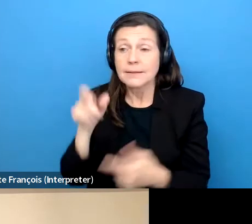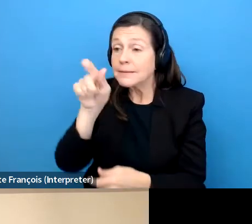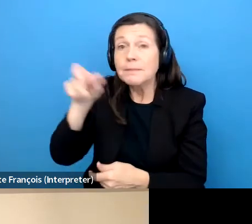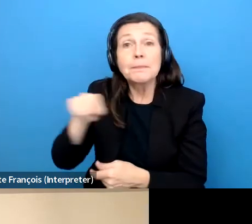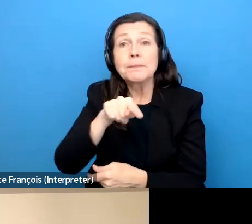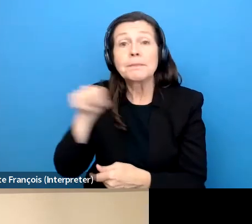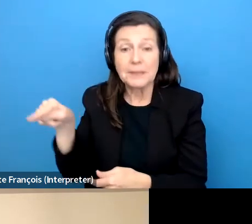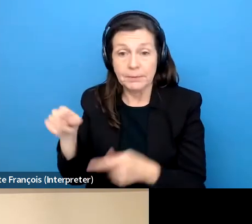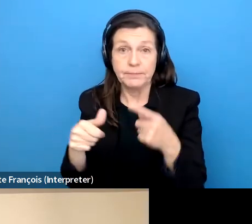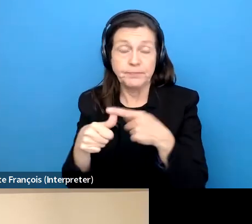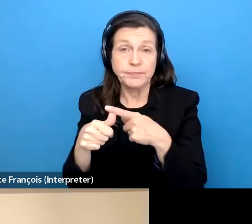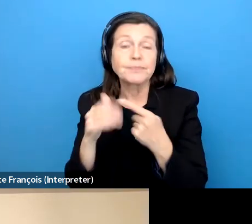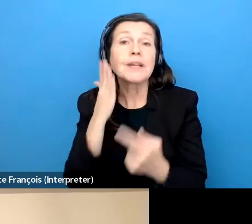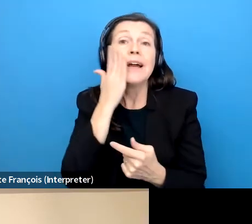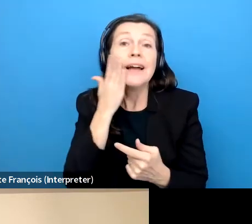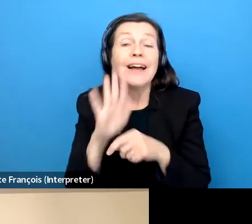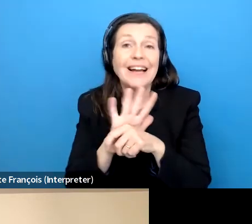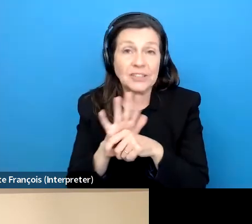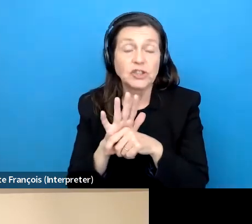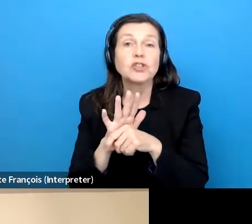Indigenous and ethnic minority communities,